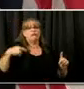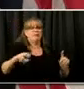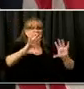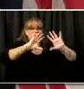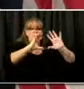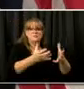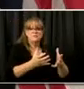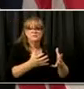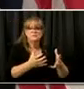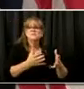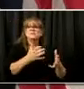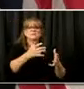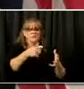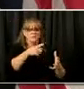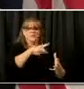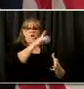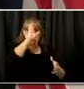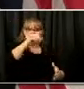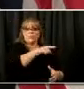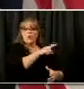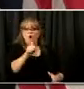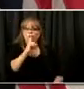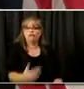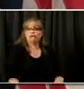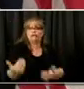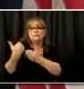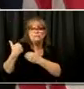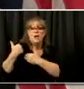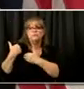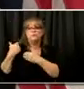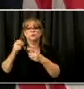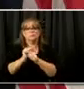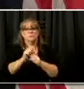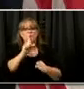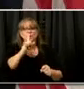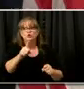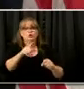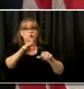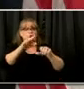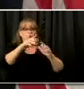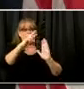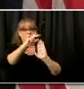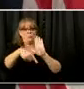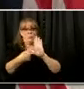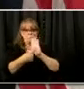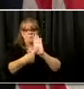your child is enrolled attending either in person or virtually and engaged in school there are so